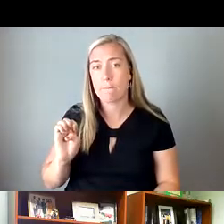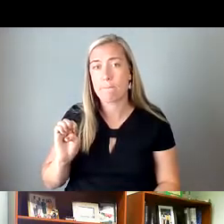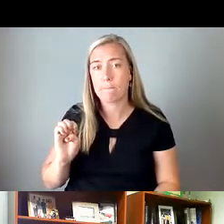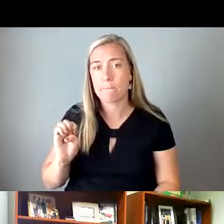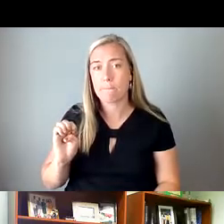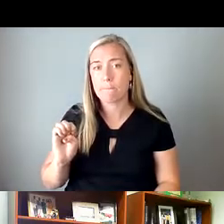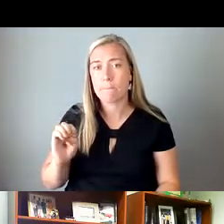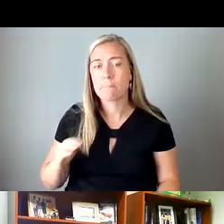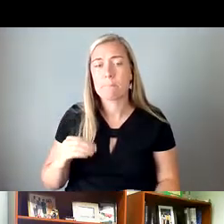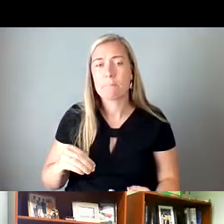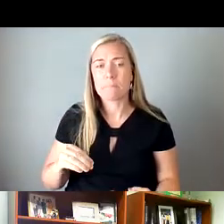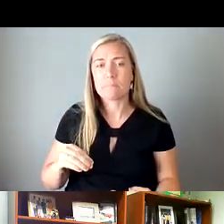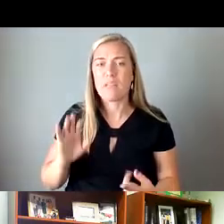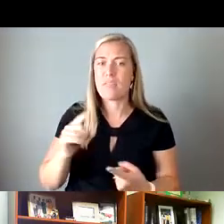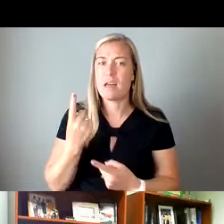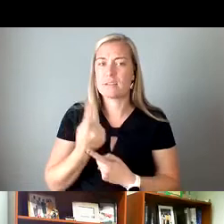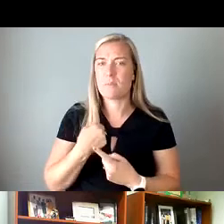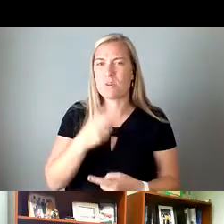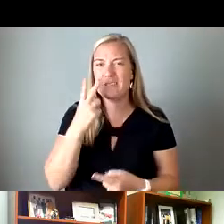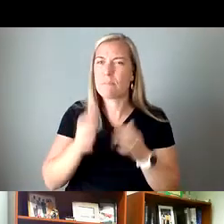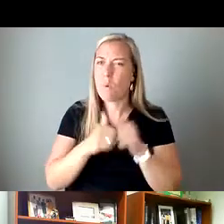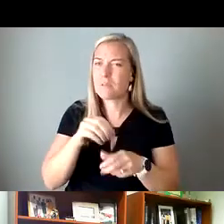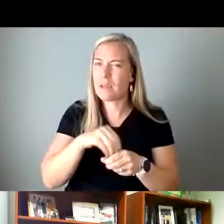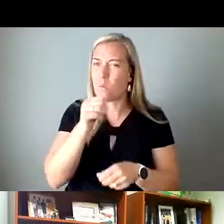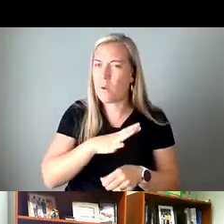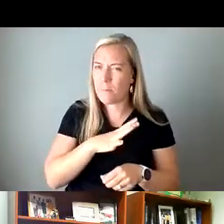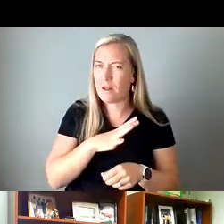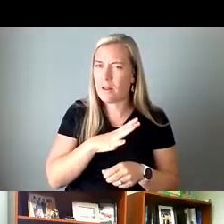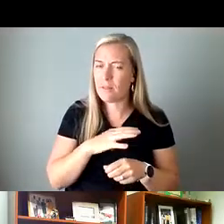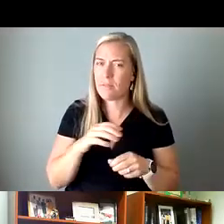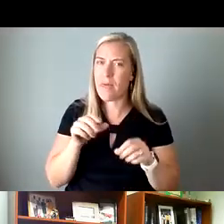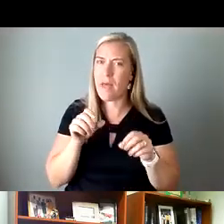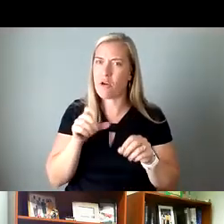That's something we're seeing primarily in women of childbearing ages. This is something that